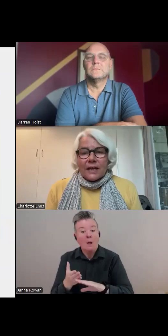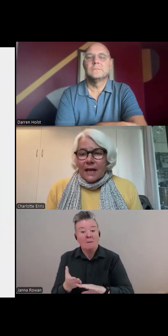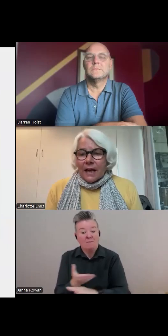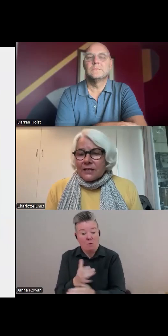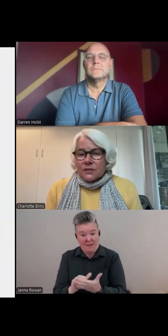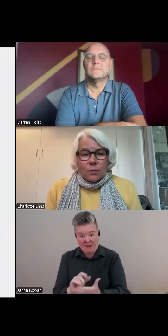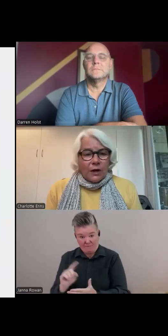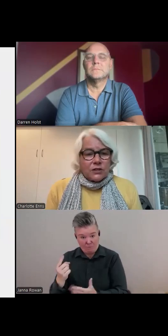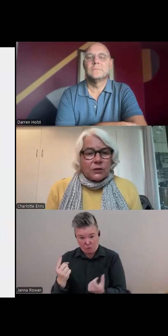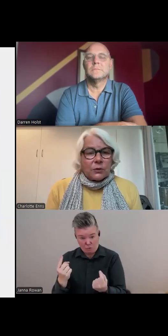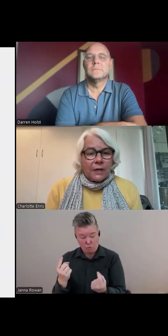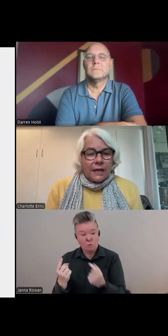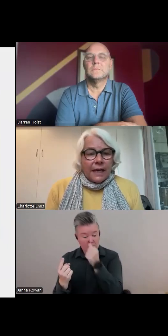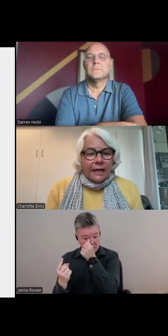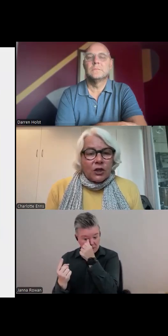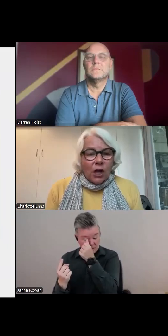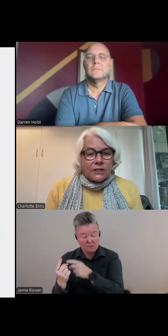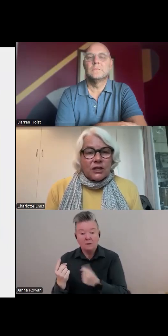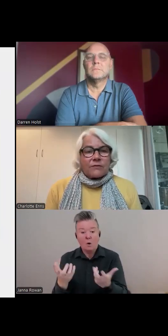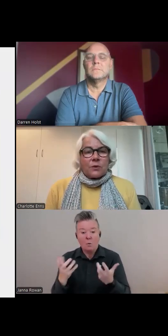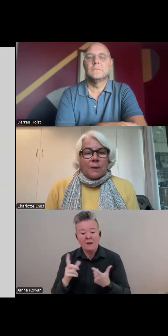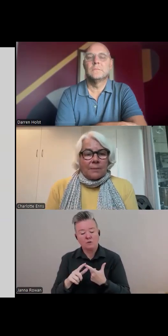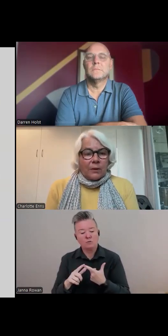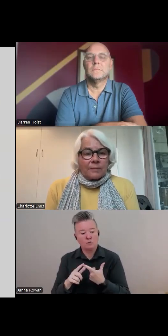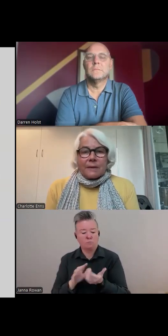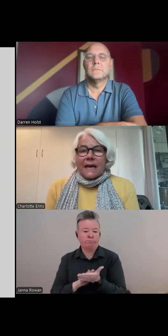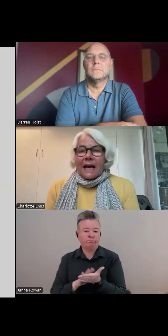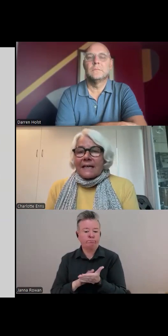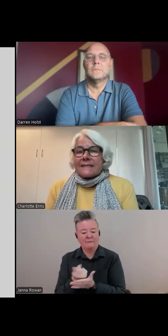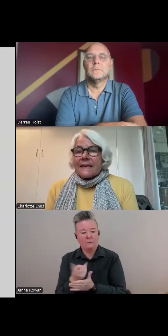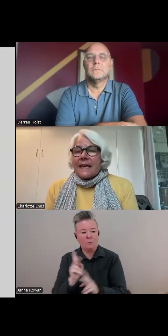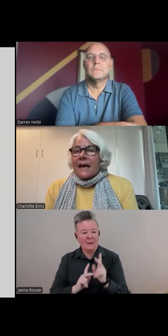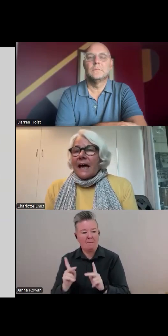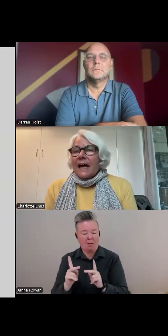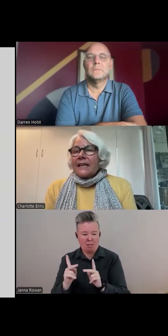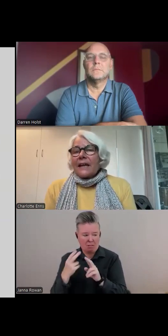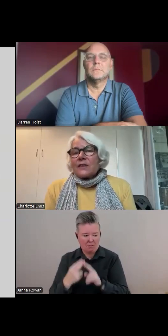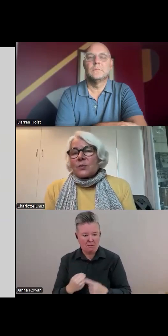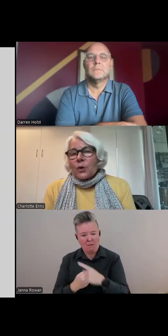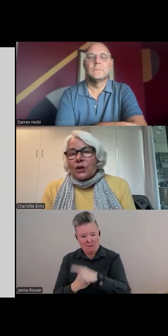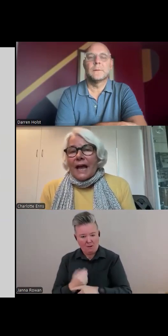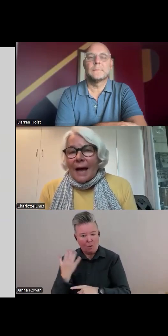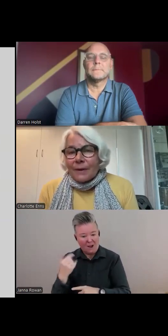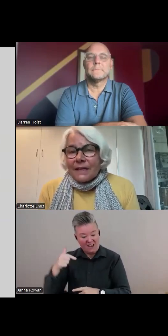I just want to acknowledge a few people because none of this work could happen